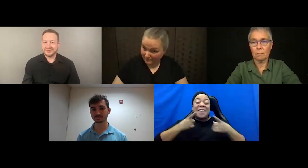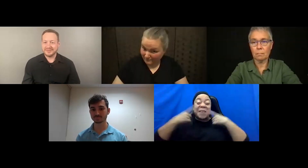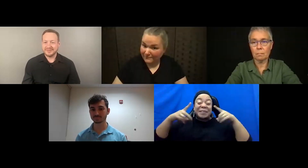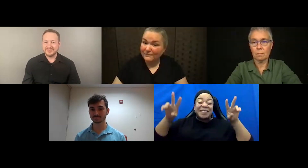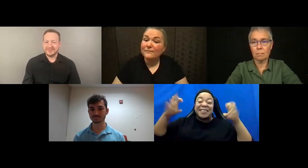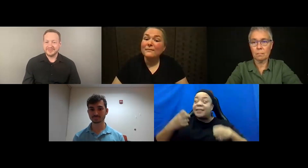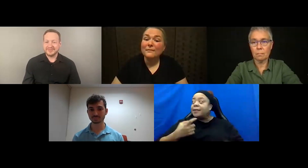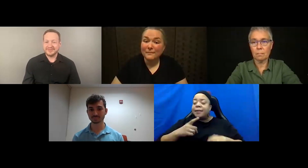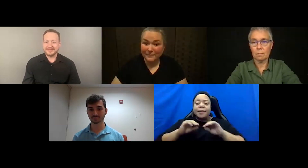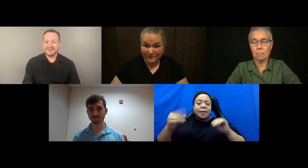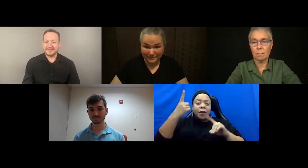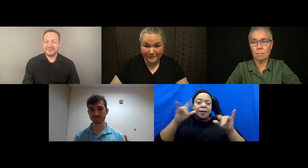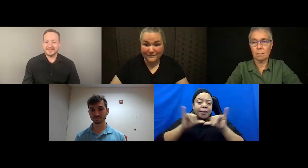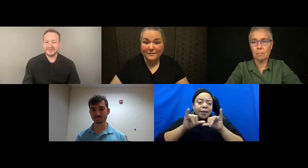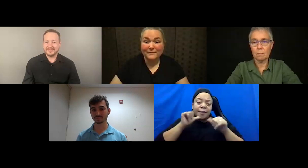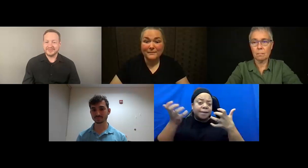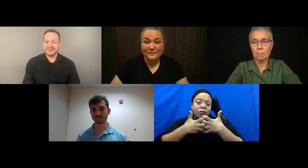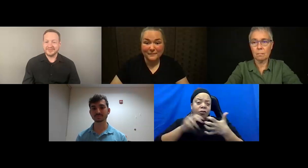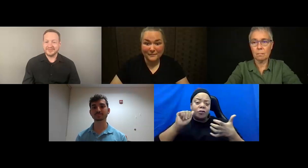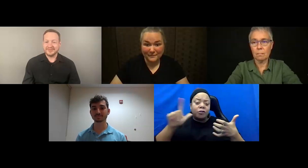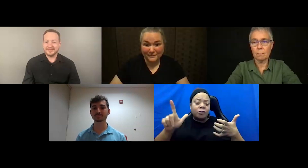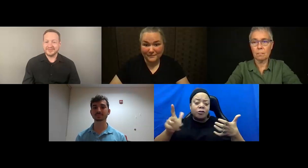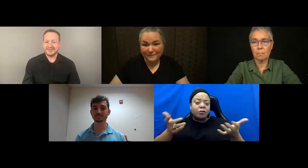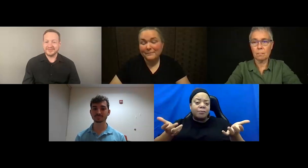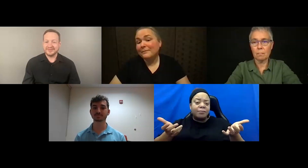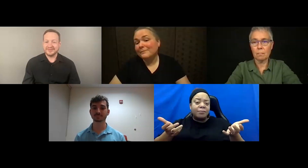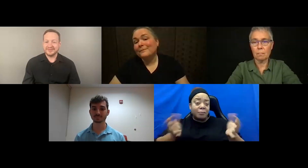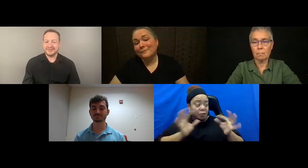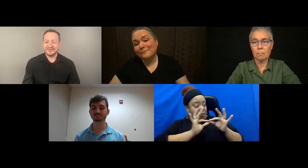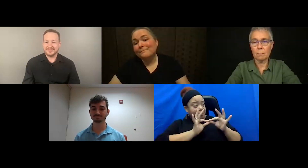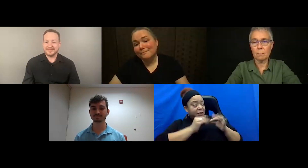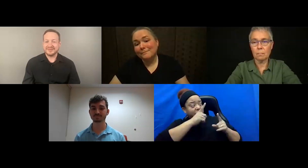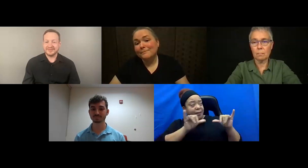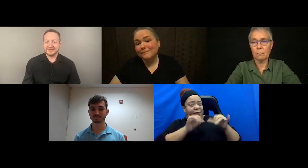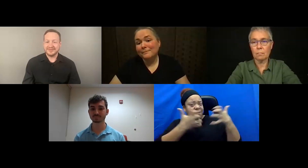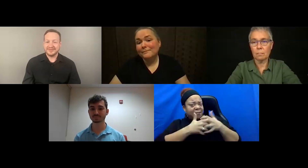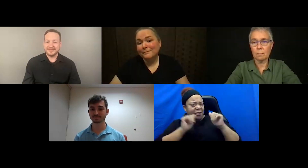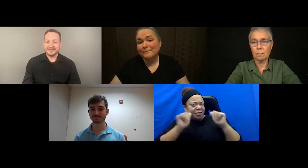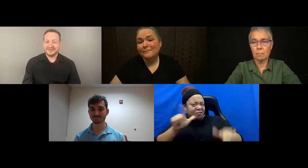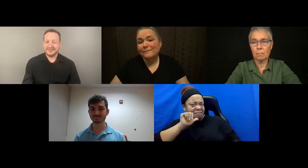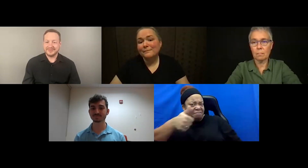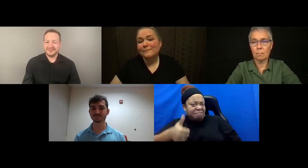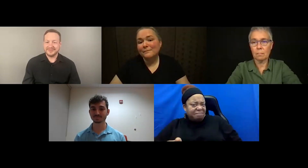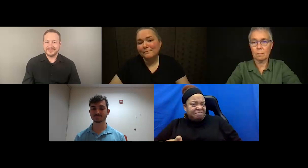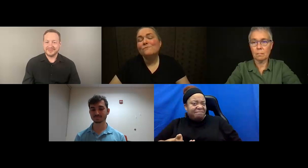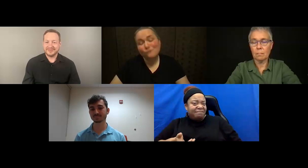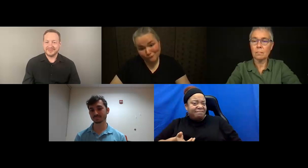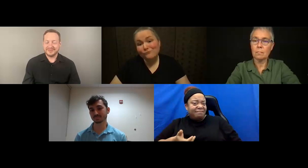There's a famous quote, 'No one size fits all.'